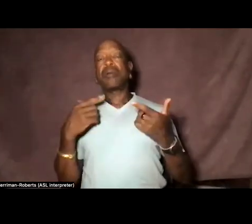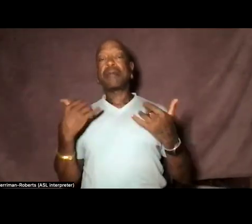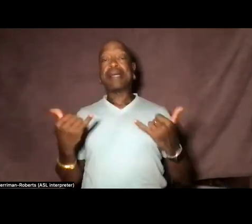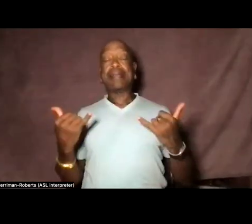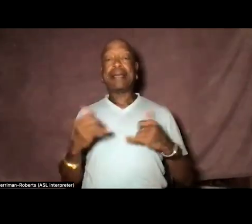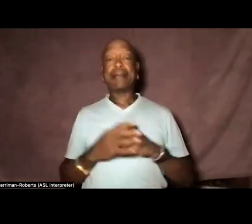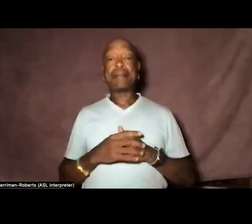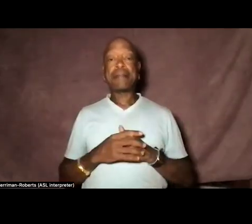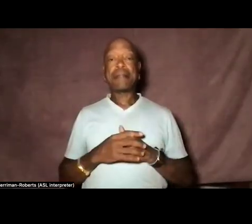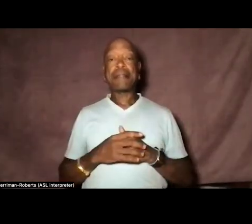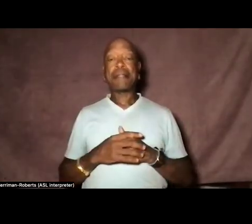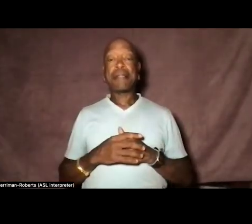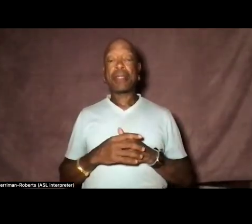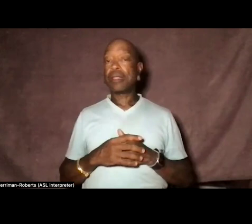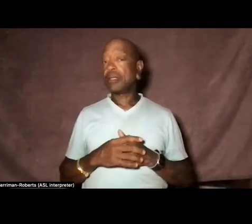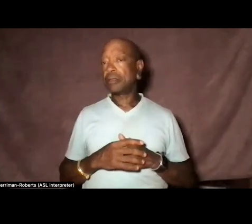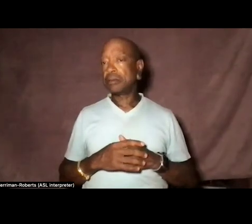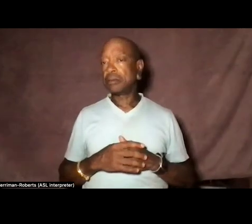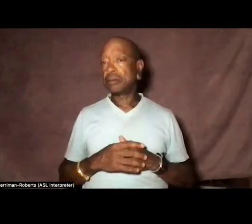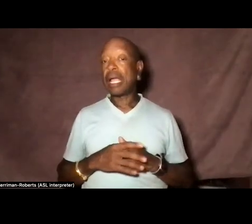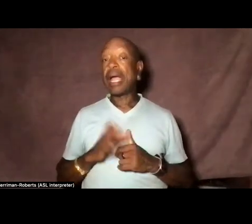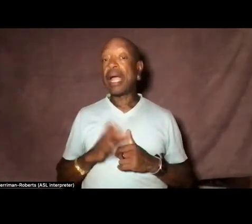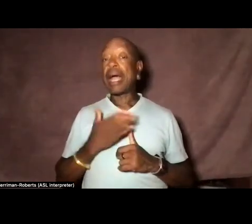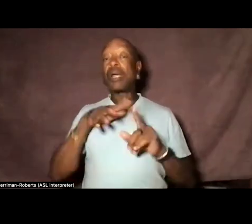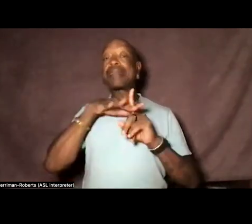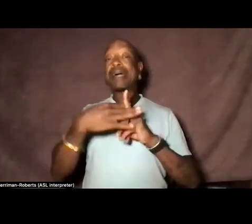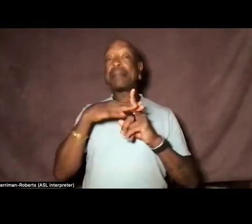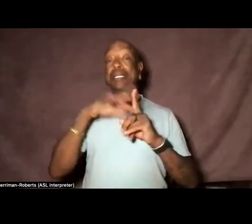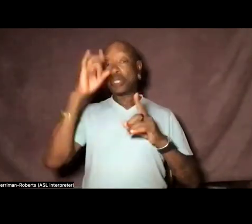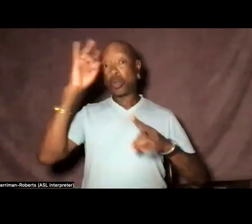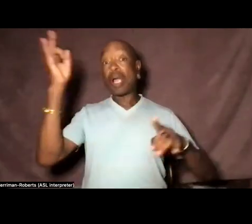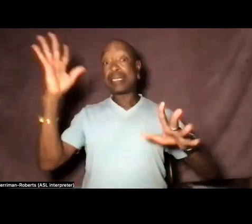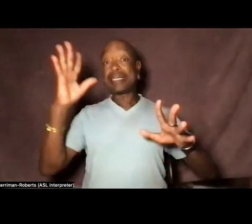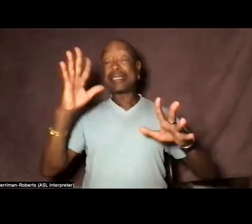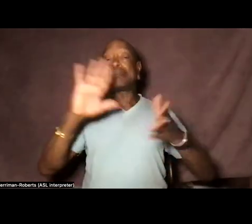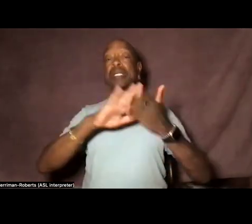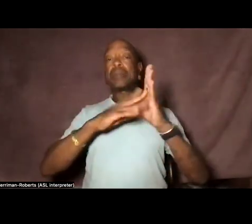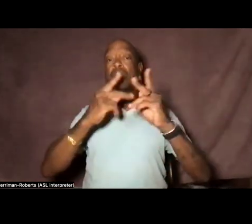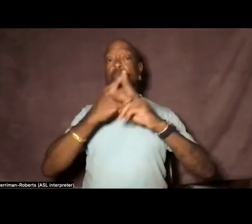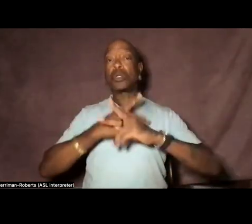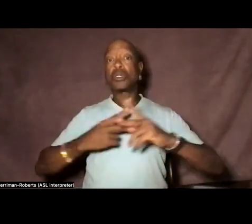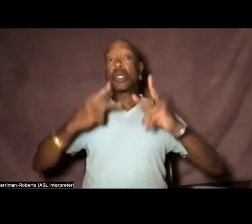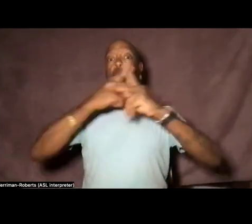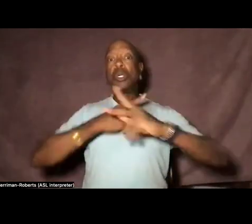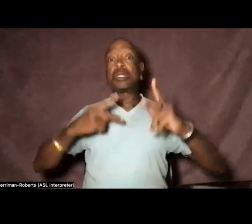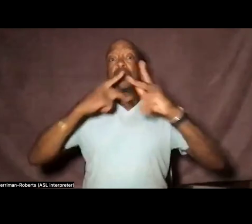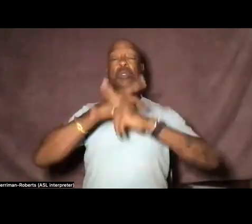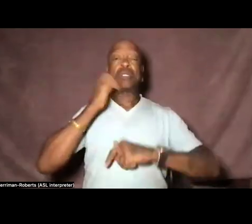our climate crisis is growing daily where we're dropping billions of dollars of bombs daily that